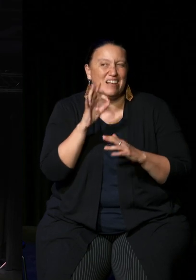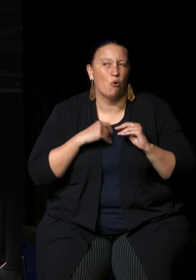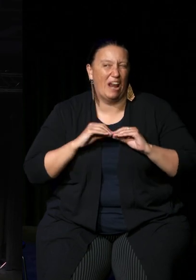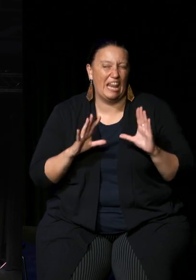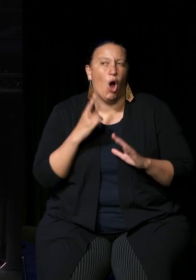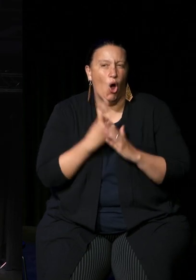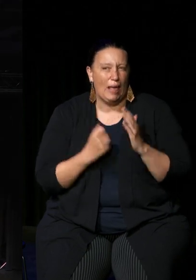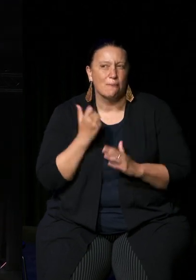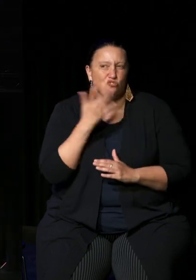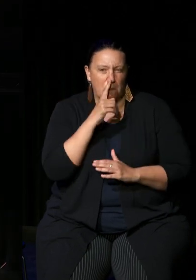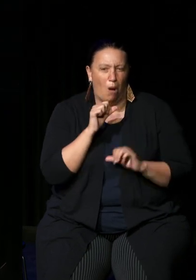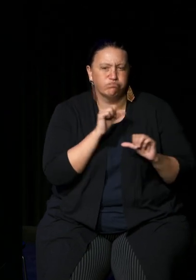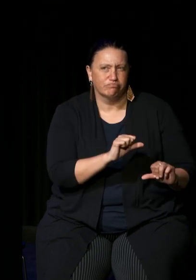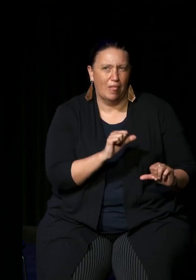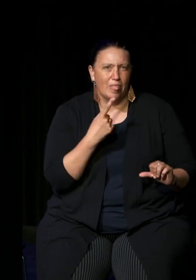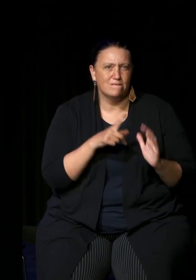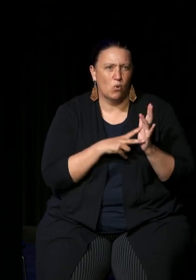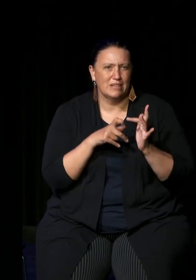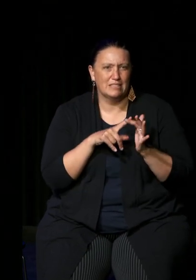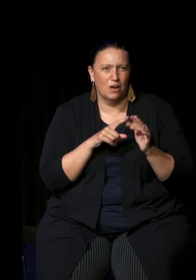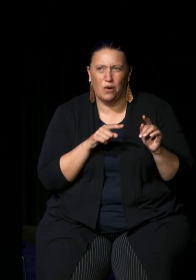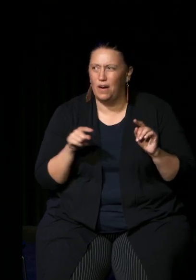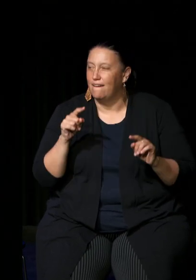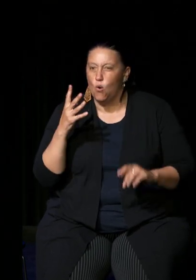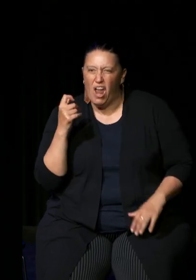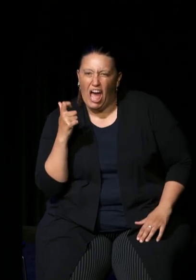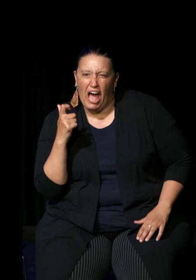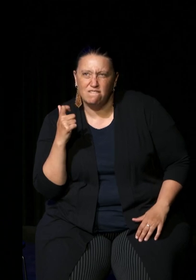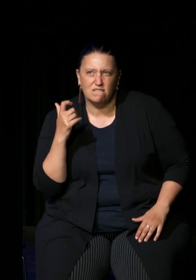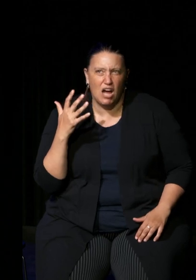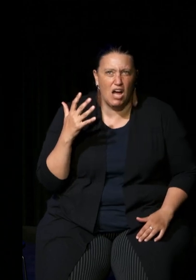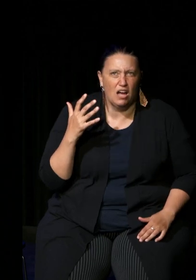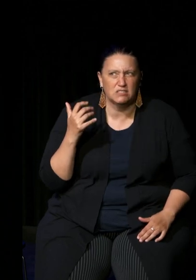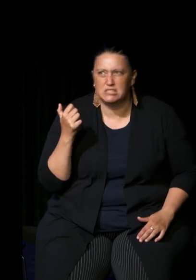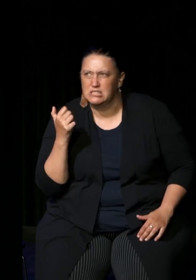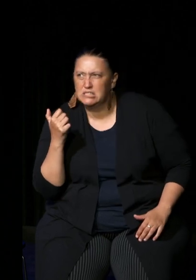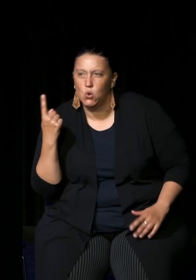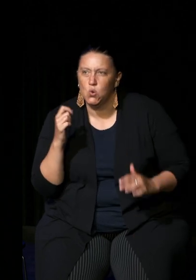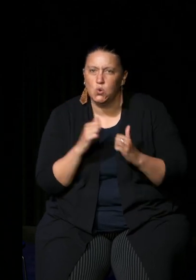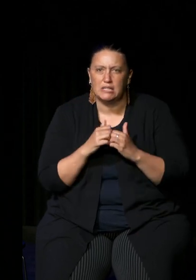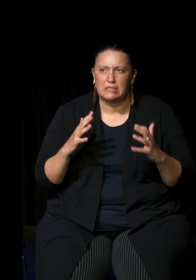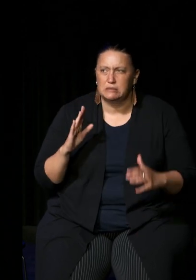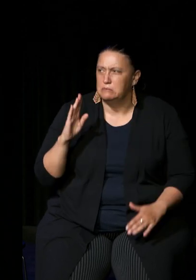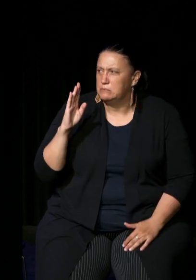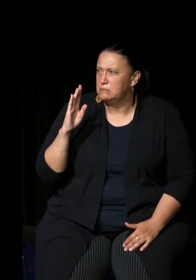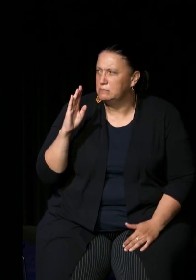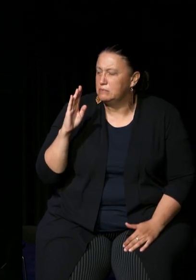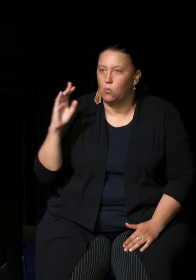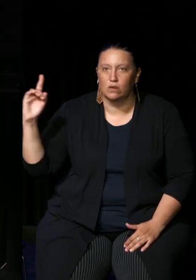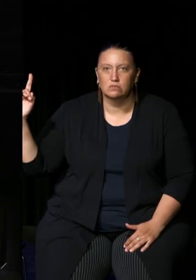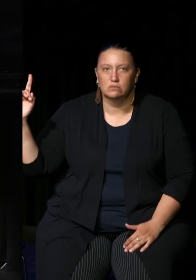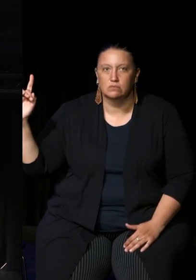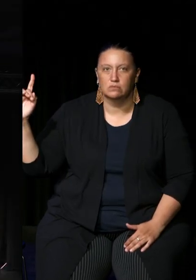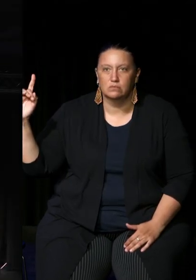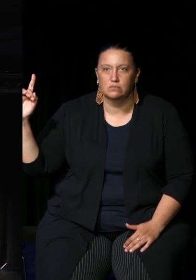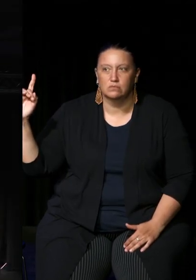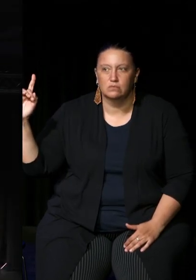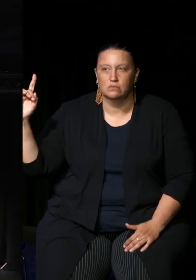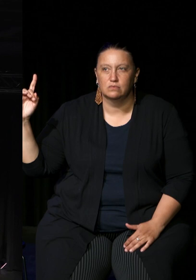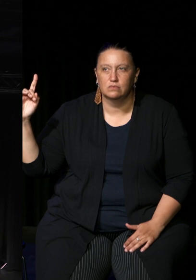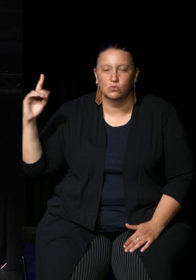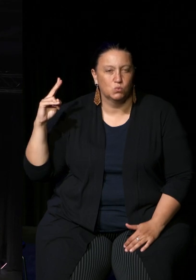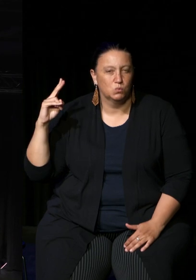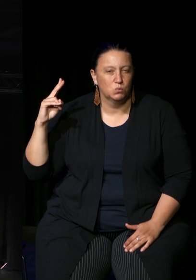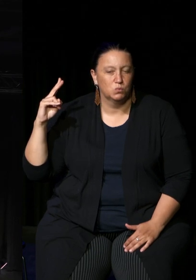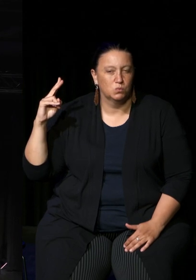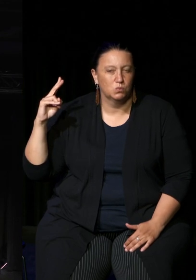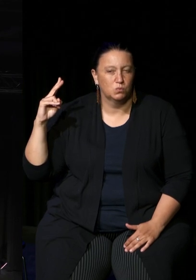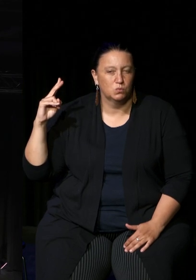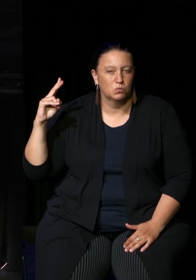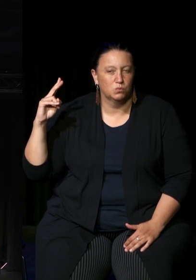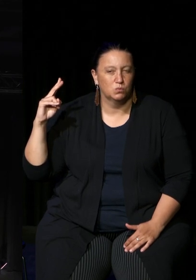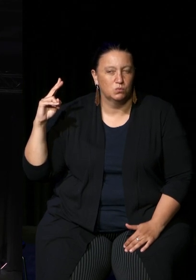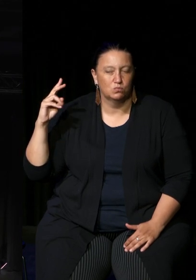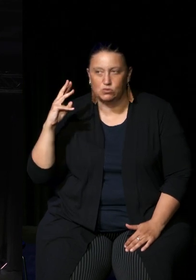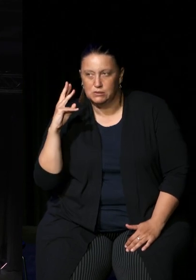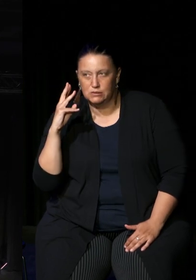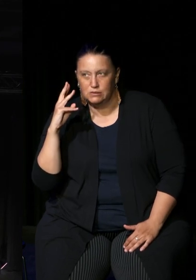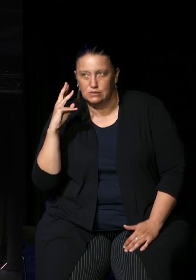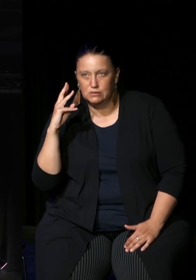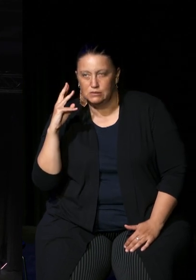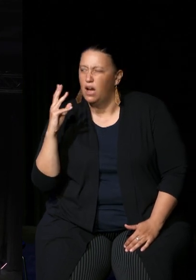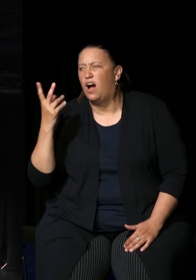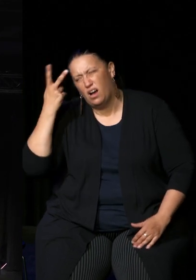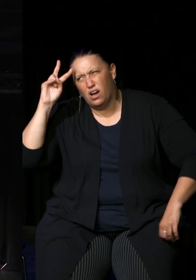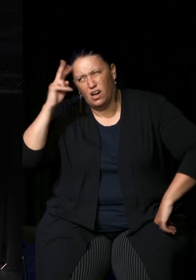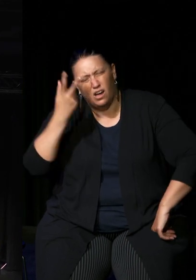one two three four four and a half yeah who's against one two three make up your mind